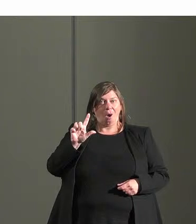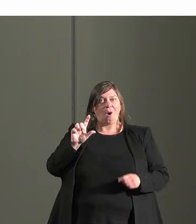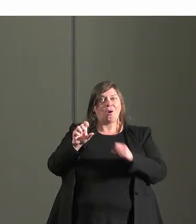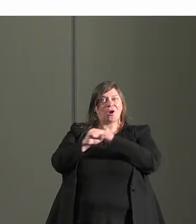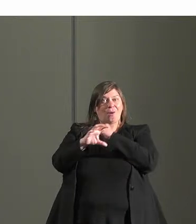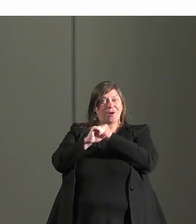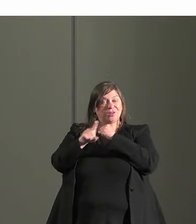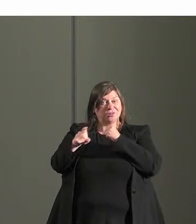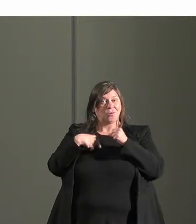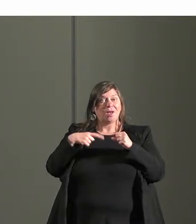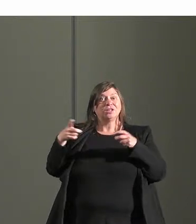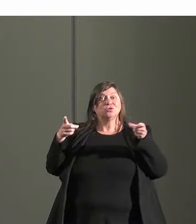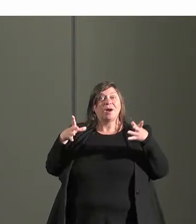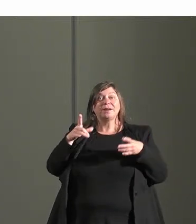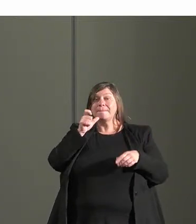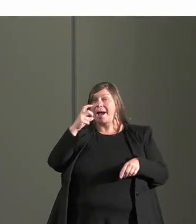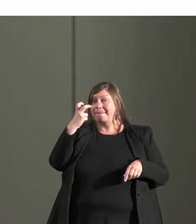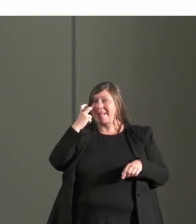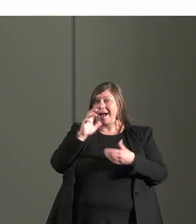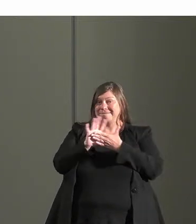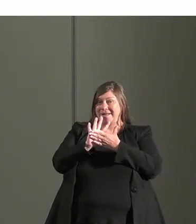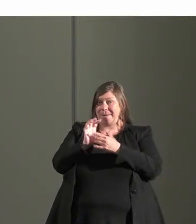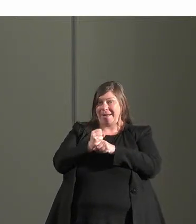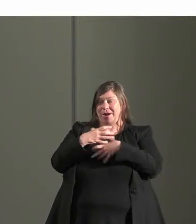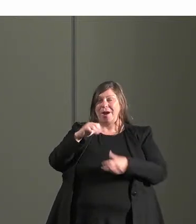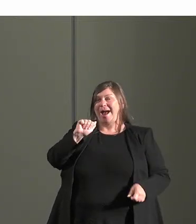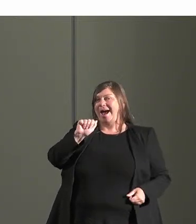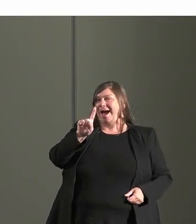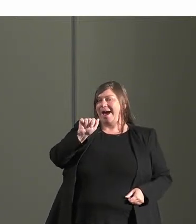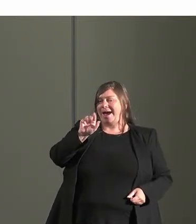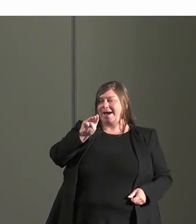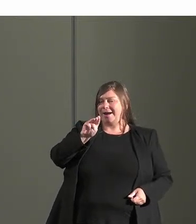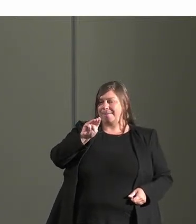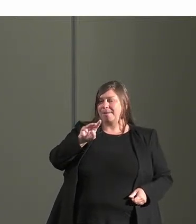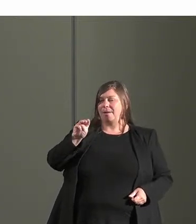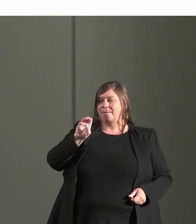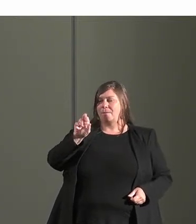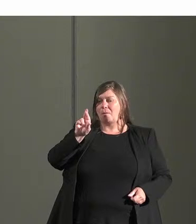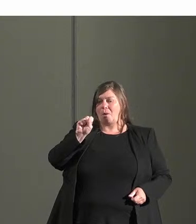commercial. And it was directed by the amazing blind